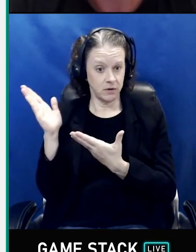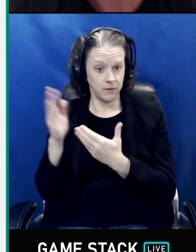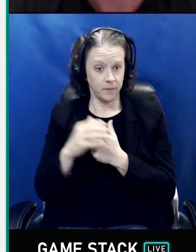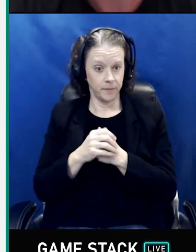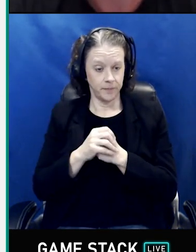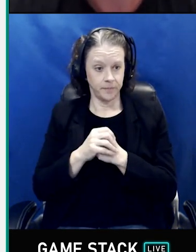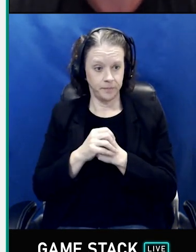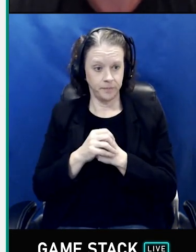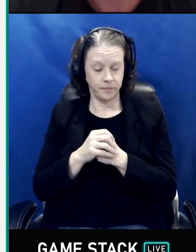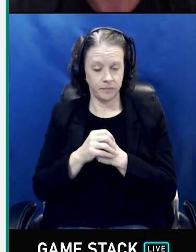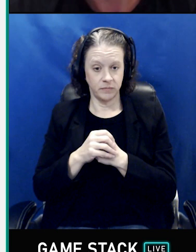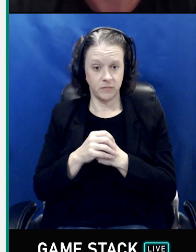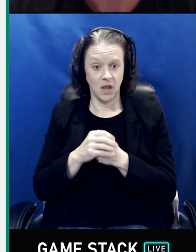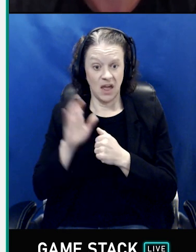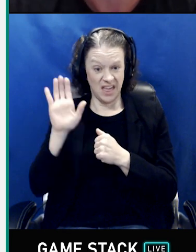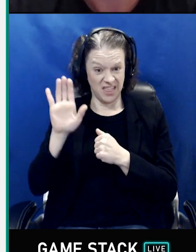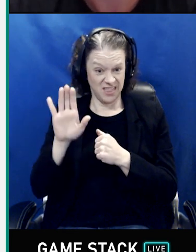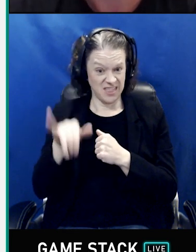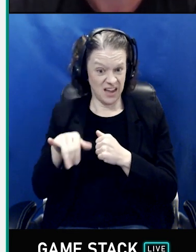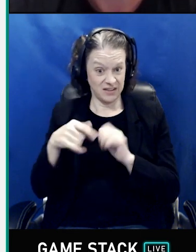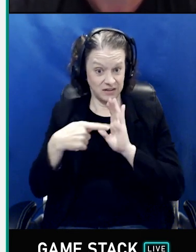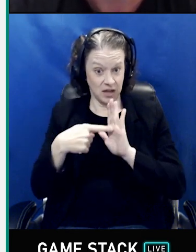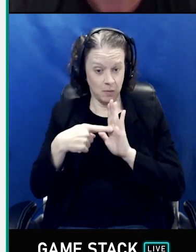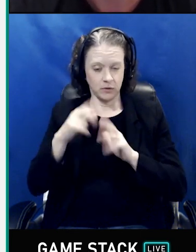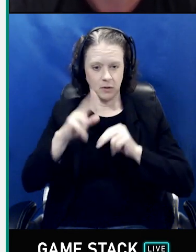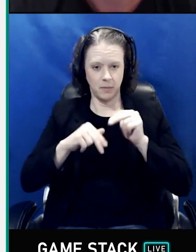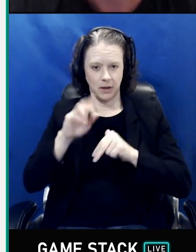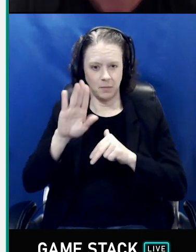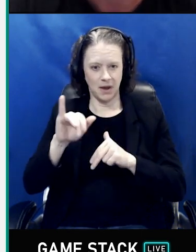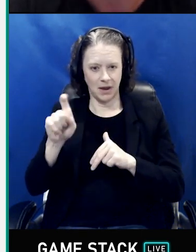These are examples built by the Xbox team to highlight